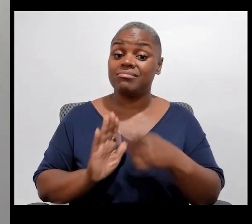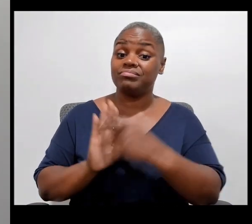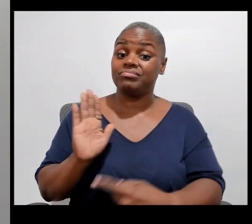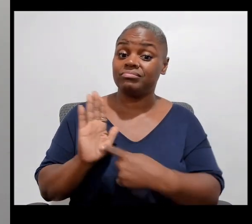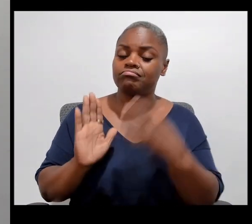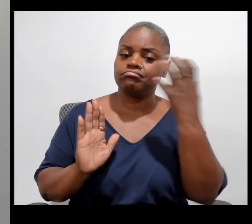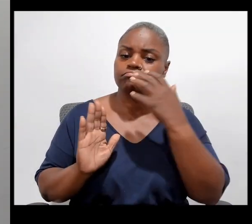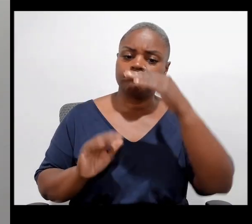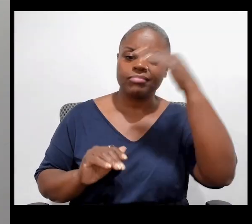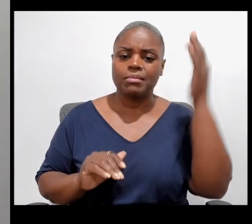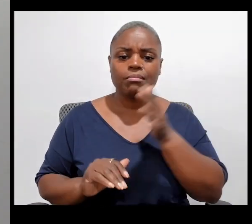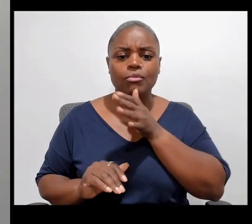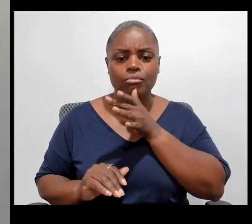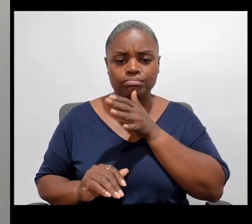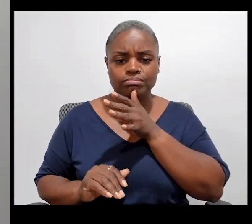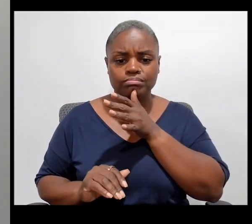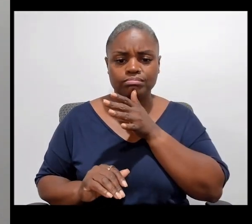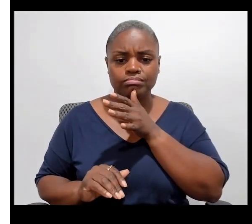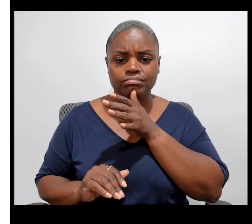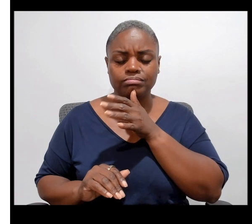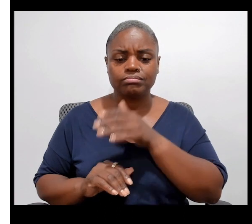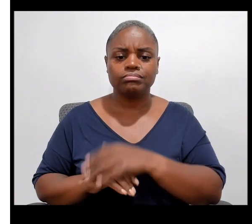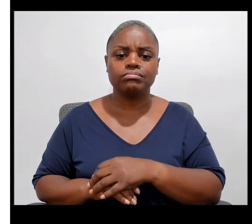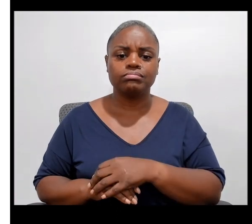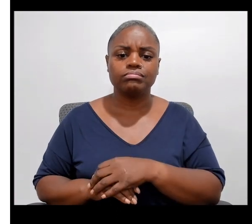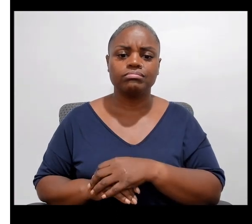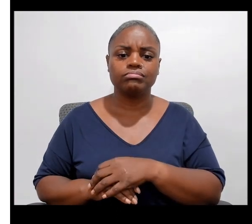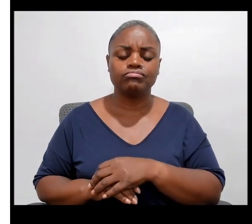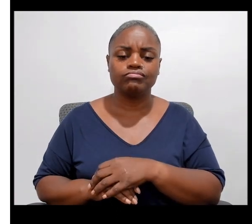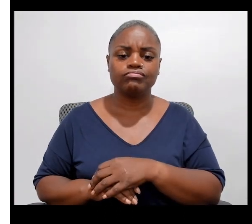So the source is an article about some amazing black moms